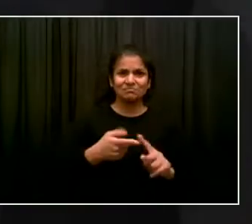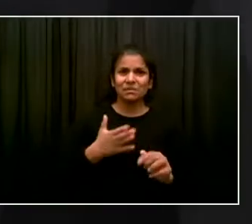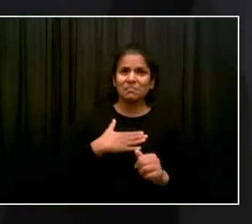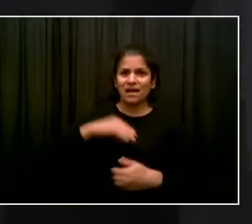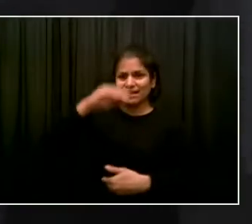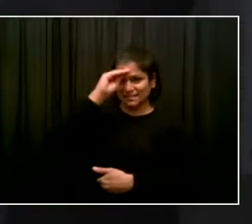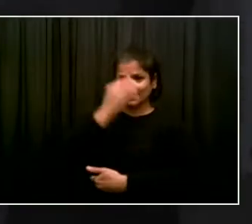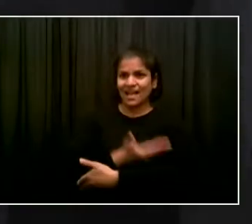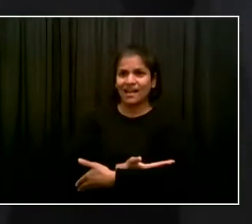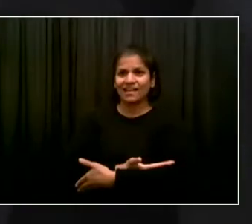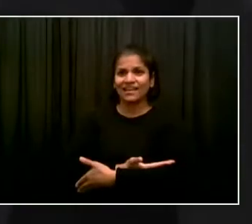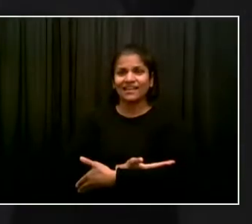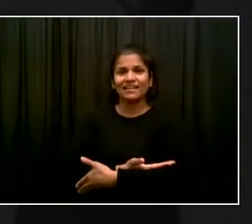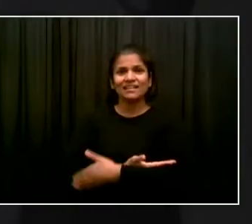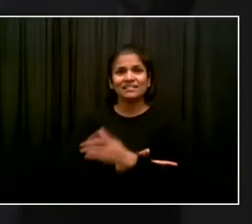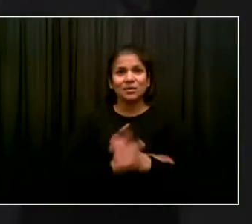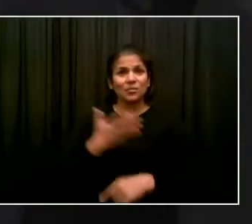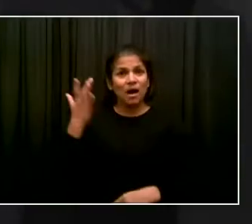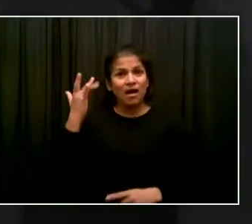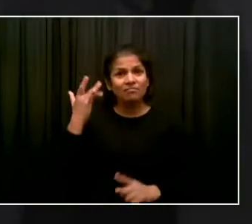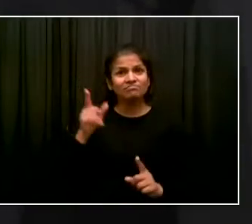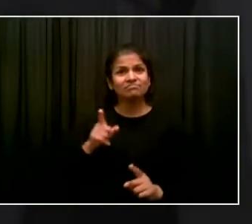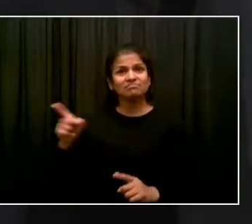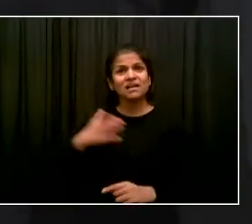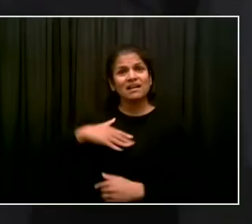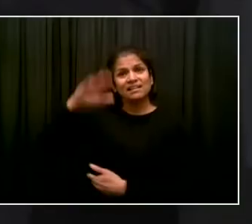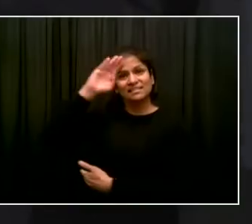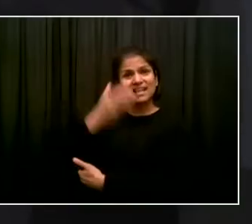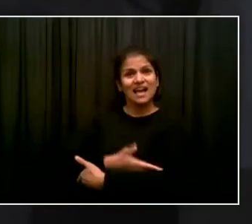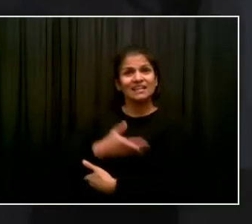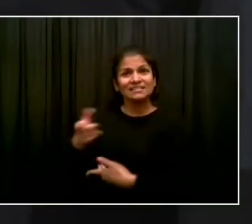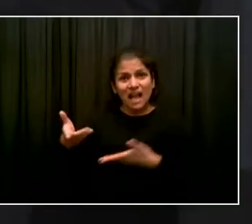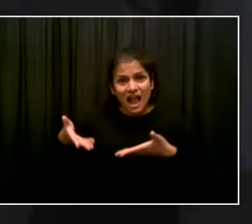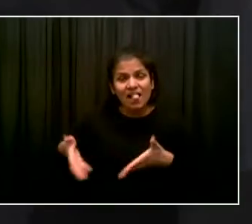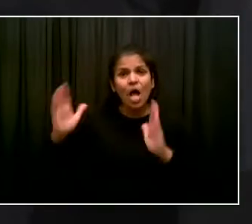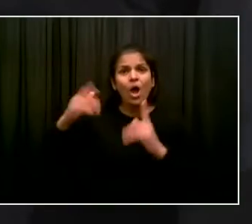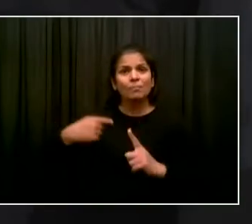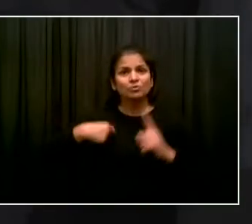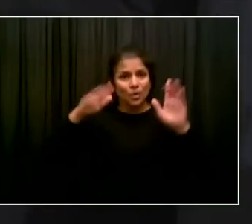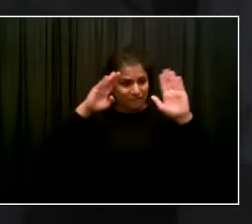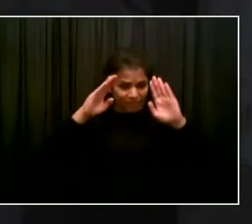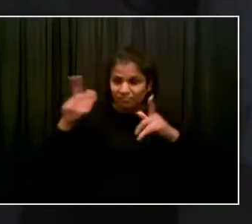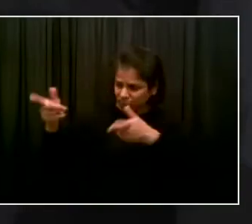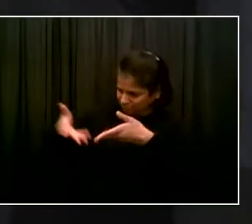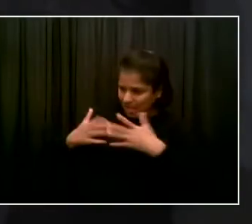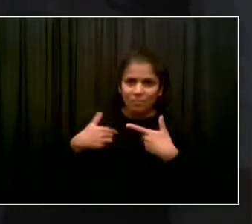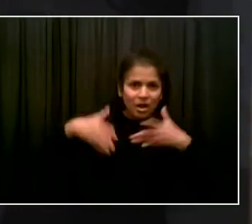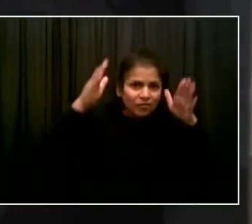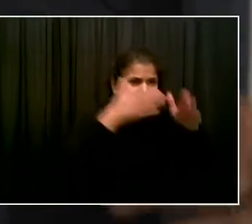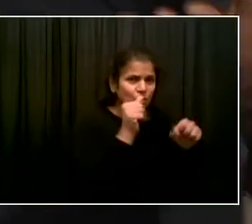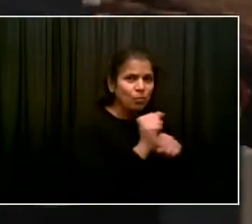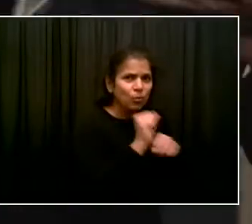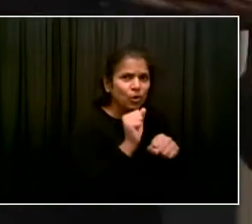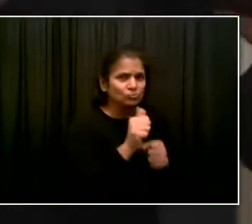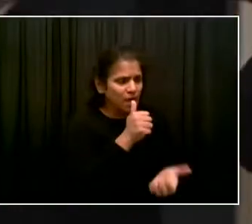ALLOWED ME TO SHARE SO MUCH OF MYL IFE WITH